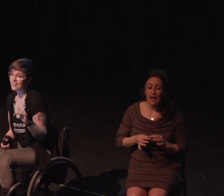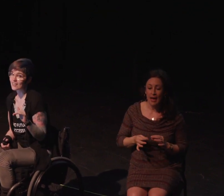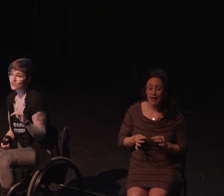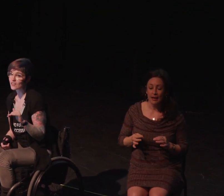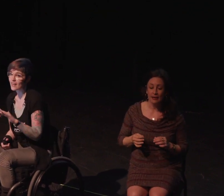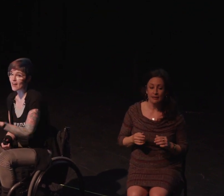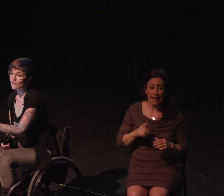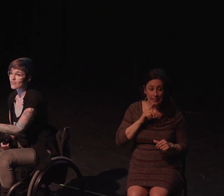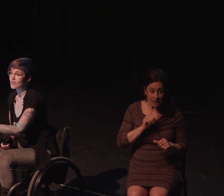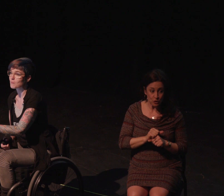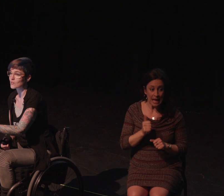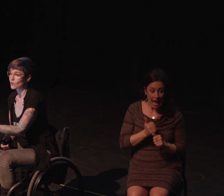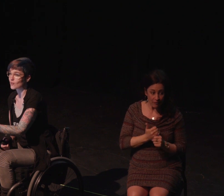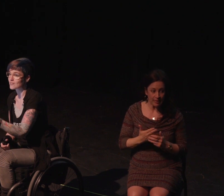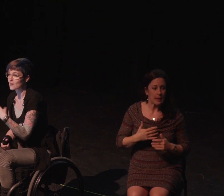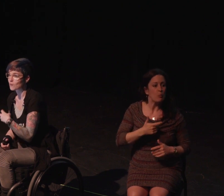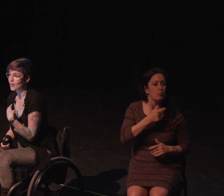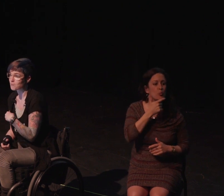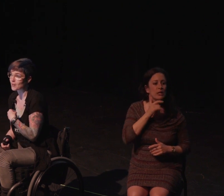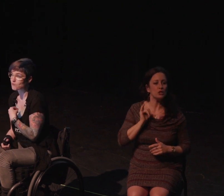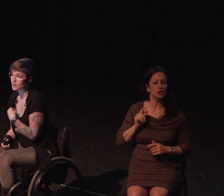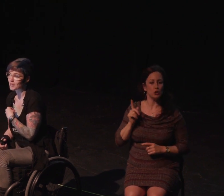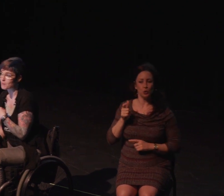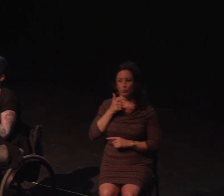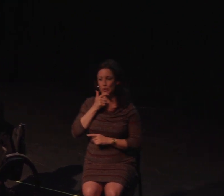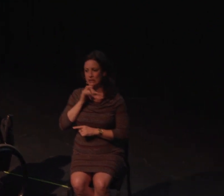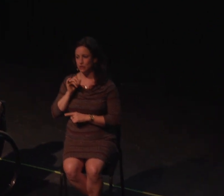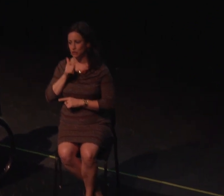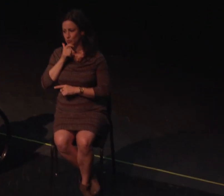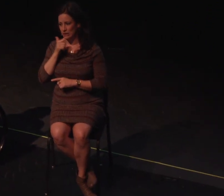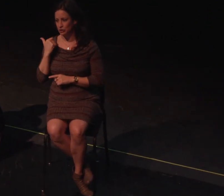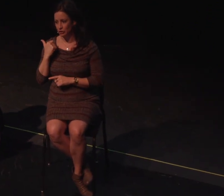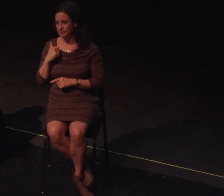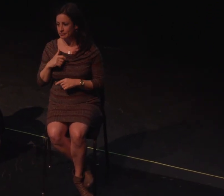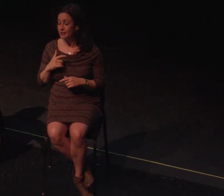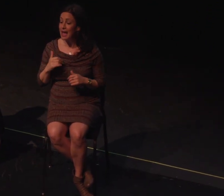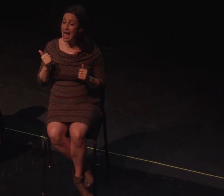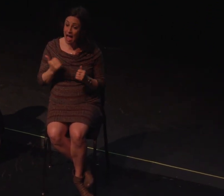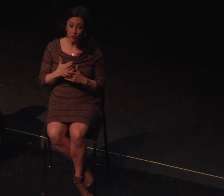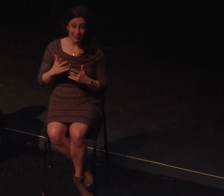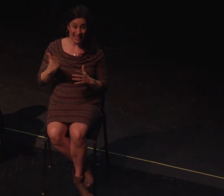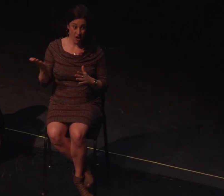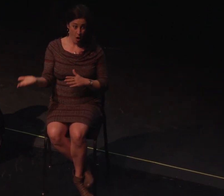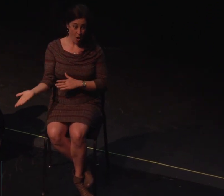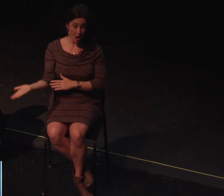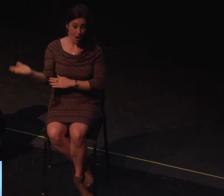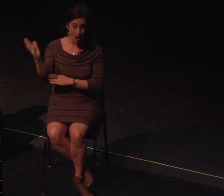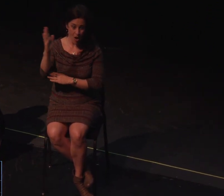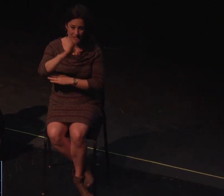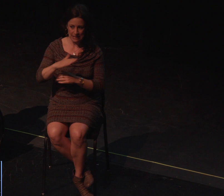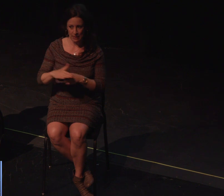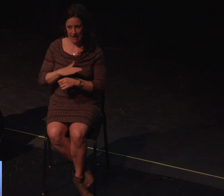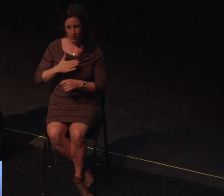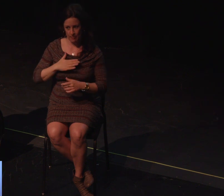It might seem a monumental task, but you're not alone. Disabled gamers like me want to help you. We are experts.